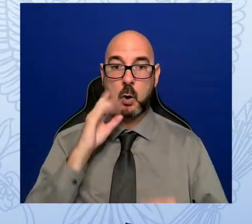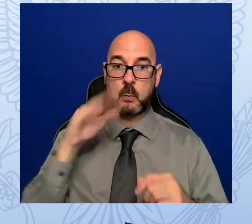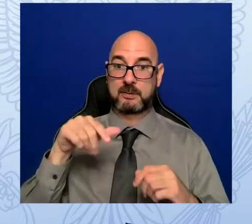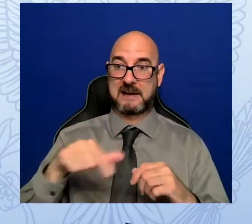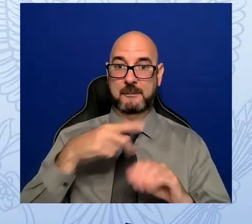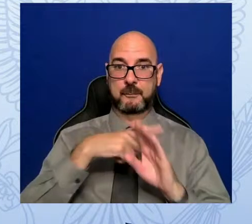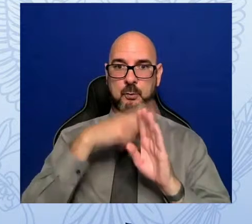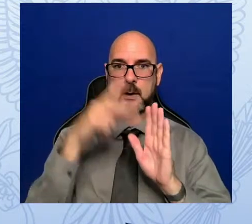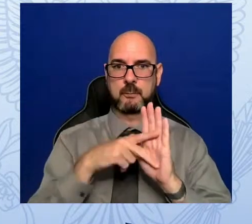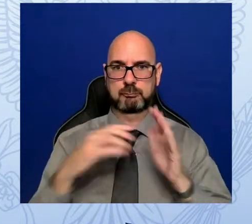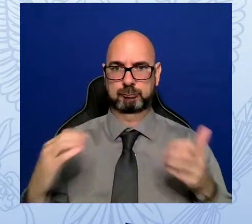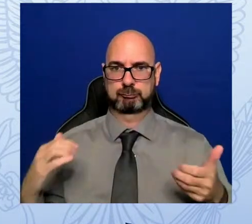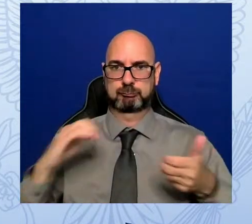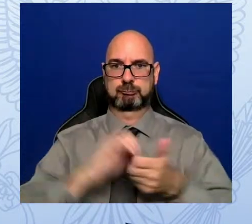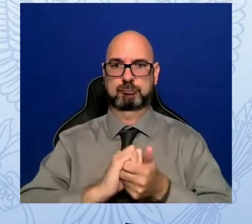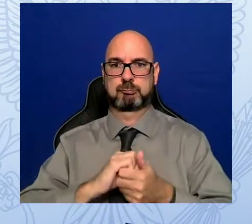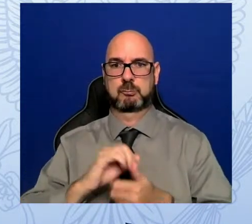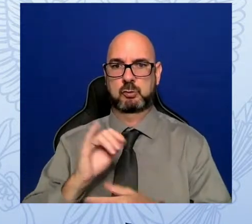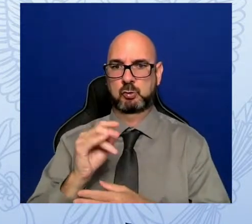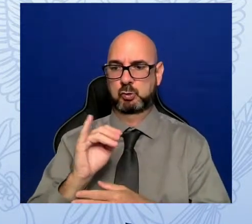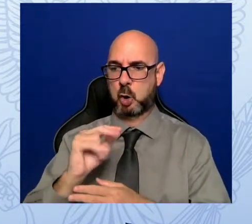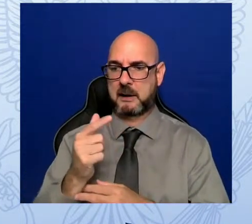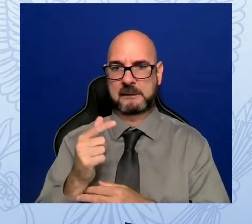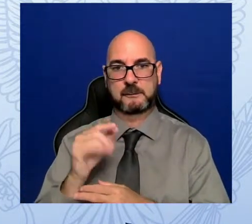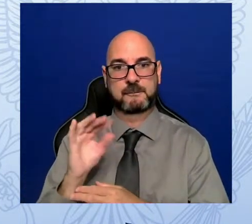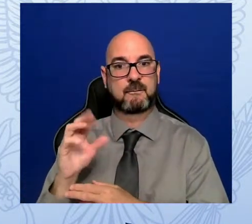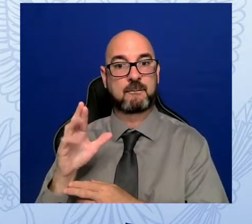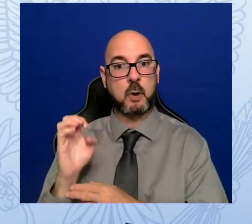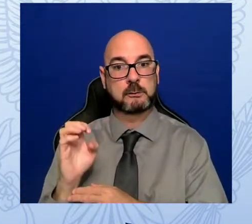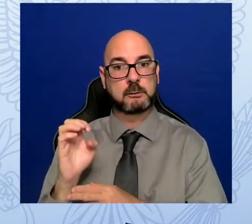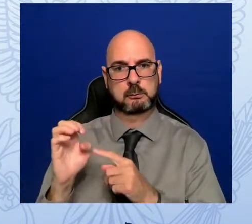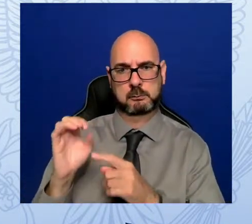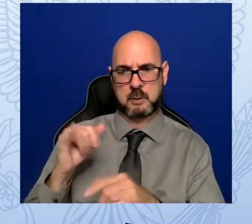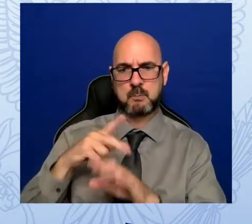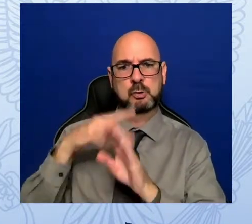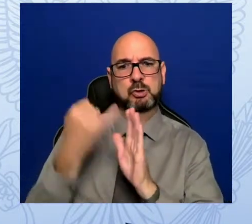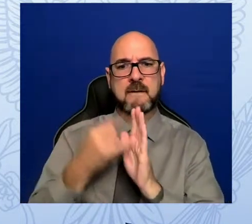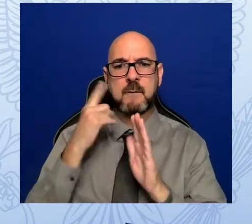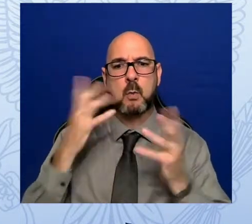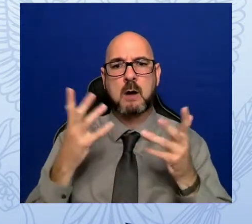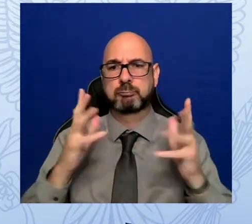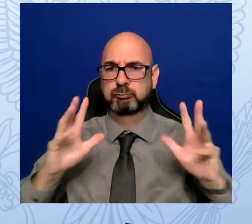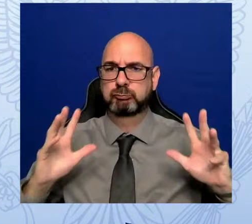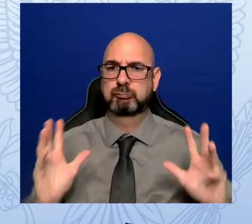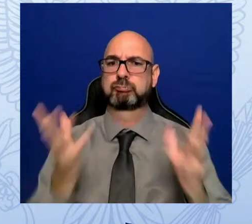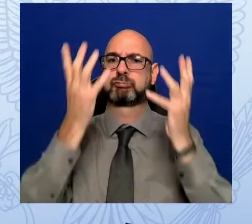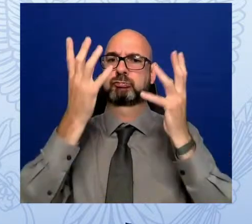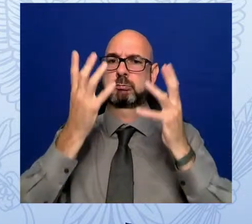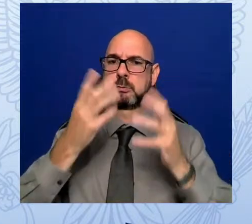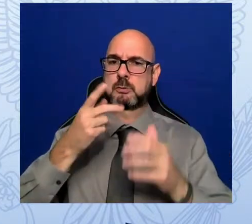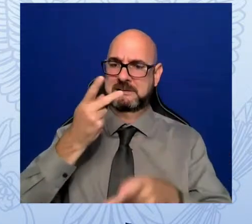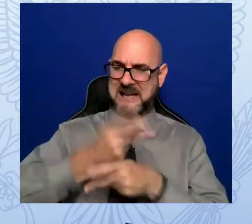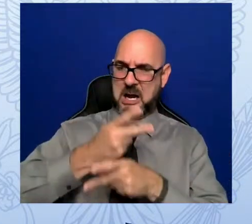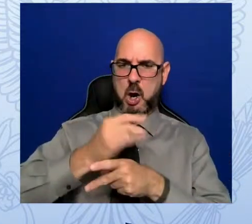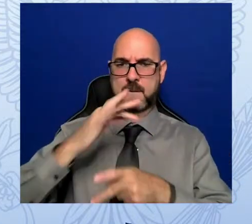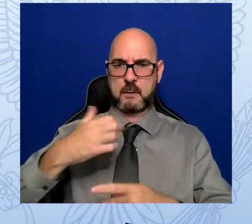to support military and veteran families, caregivers and survivors, is working to give you